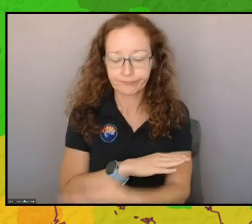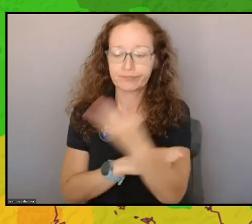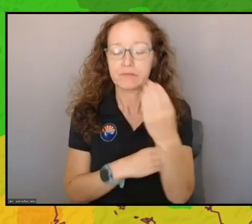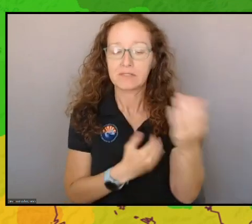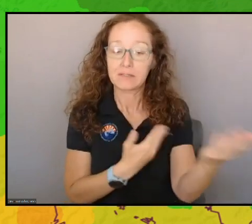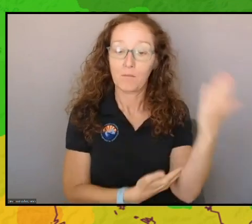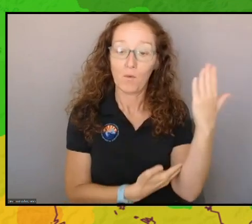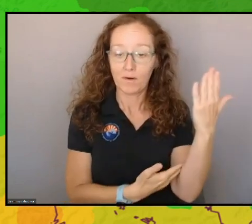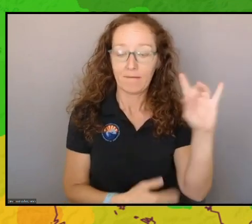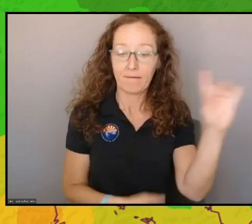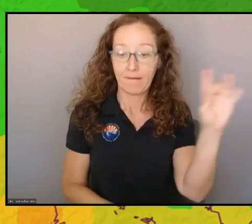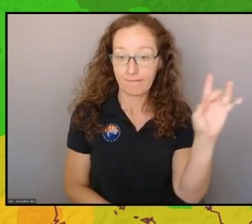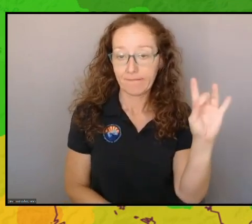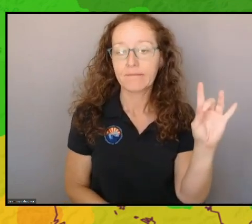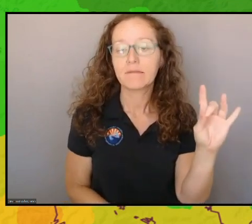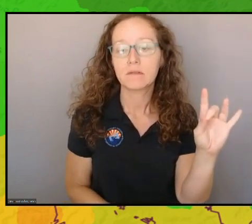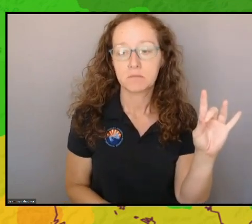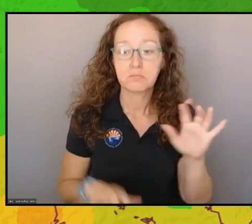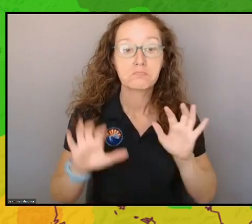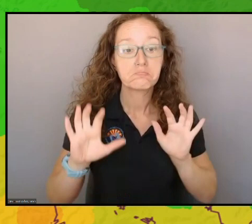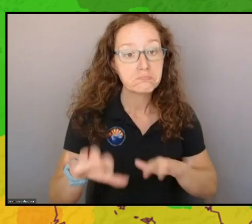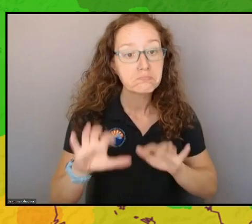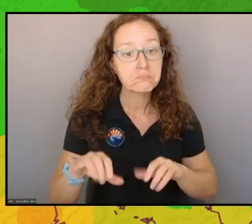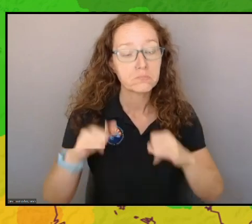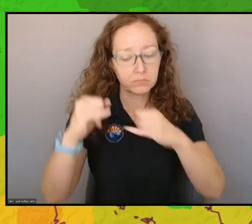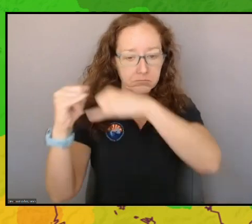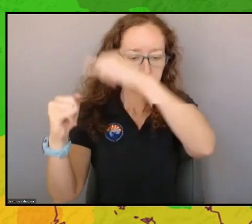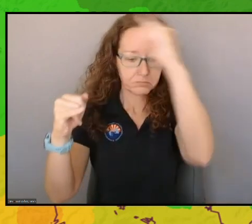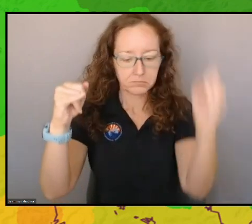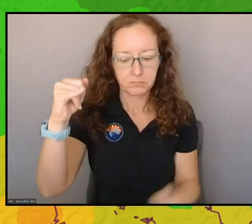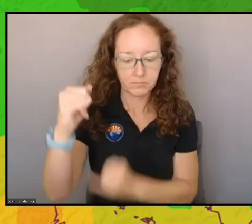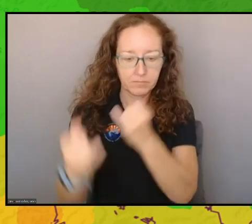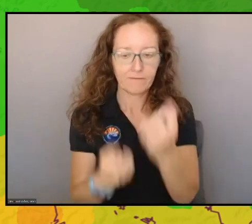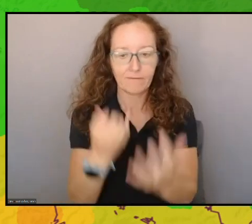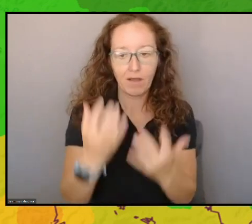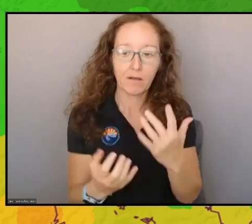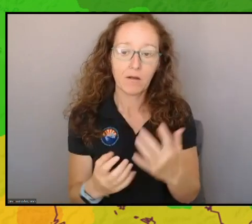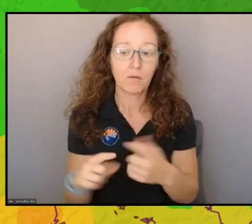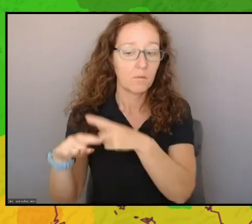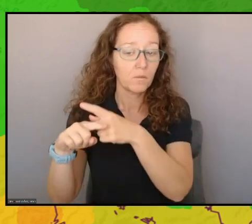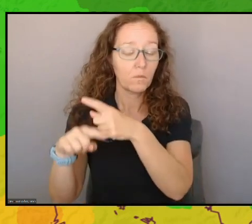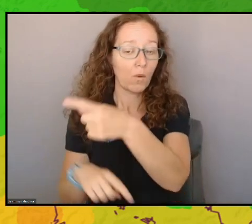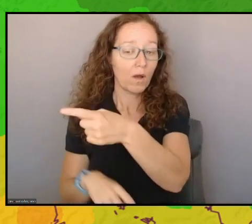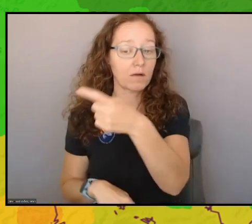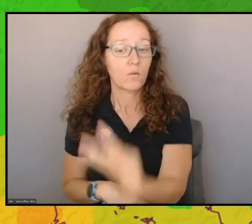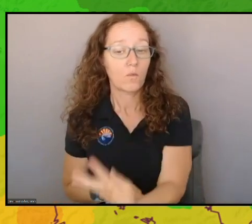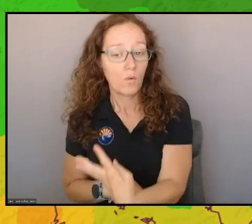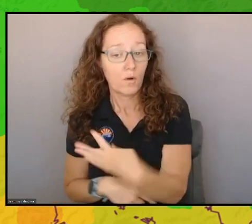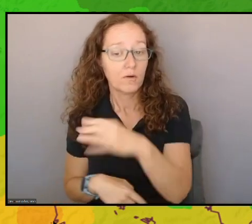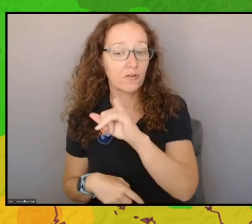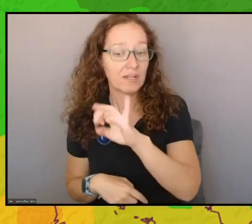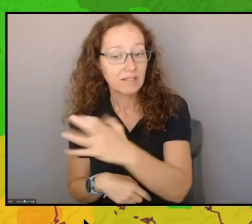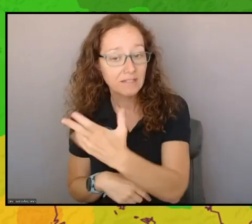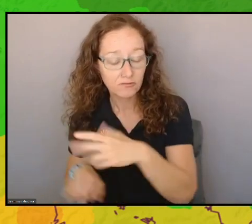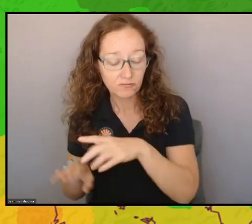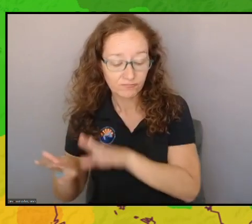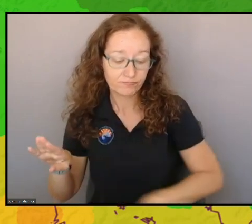fire anywhere from about 1/4 inch to 1/2 an inch across the southern parts of the fire. Especially on that western edge.